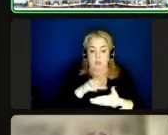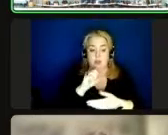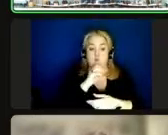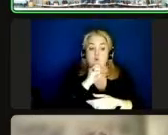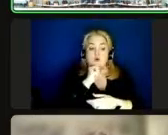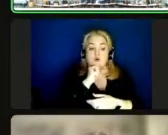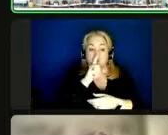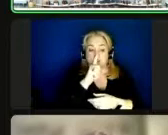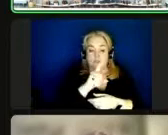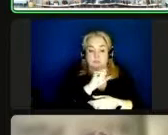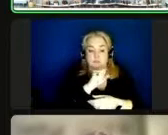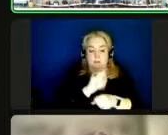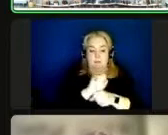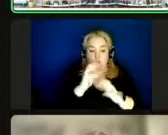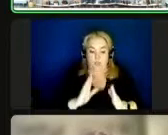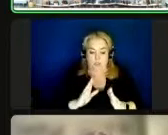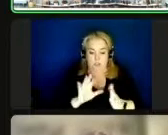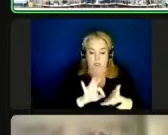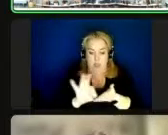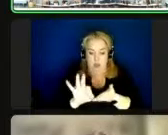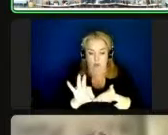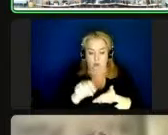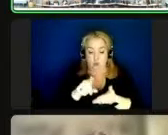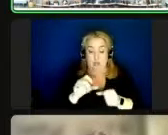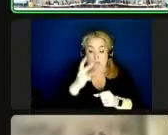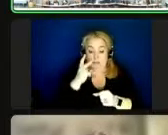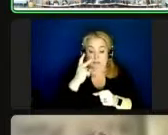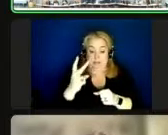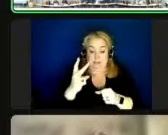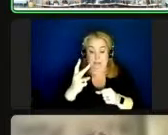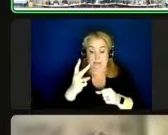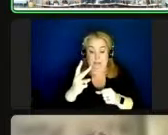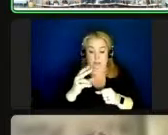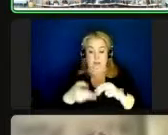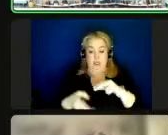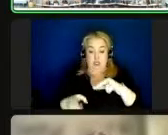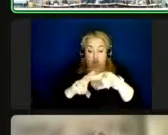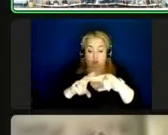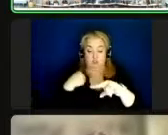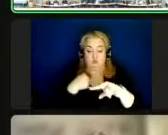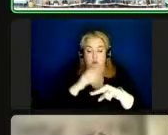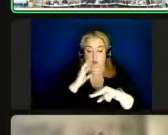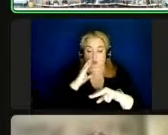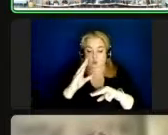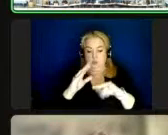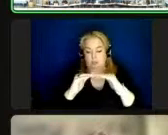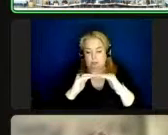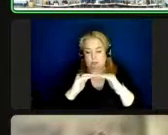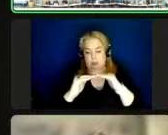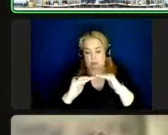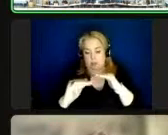SHORE ON THE RIGHT ACTUALLY IN BLACK BELIEVES FOUR THOUSAND